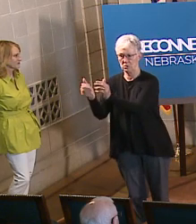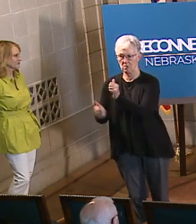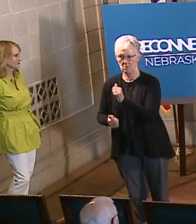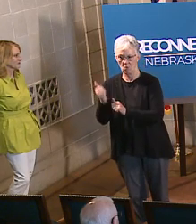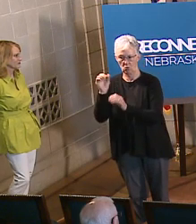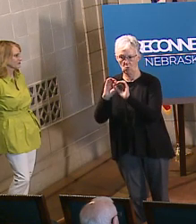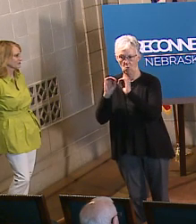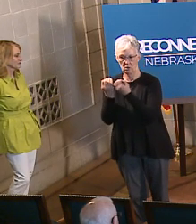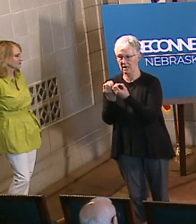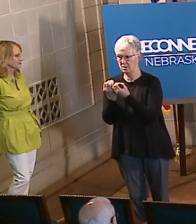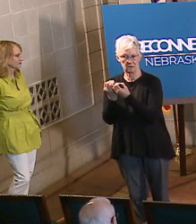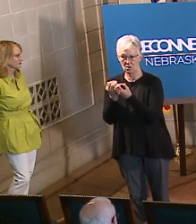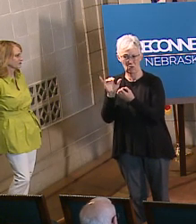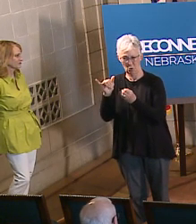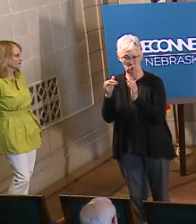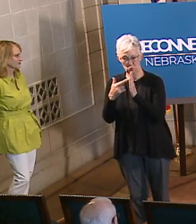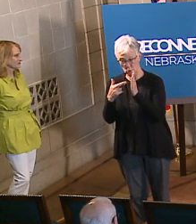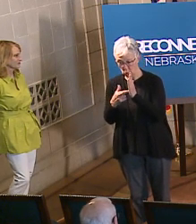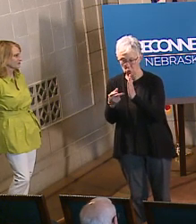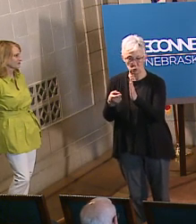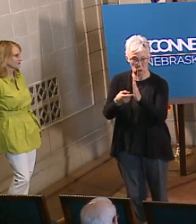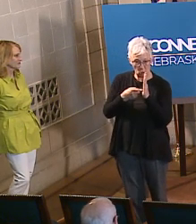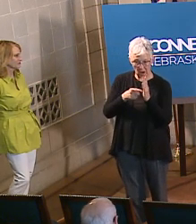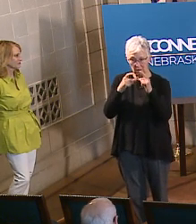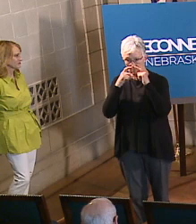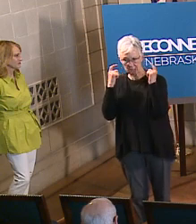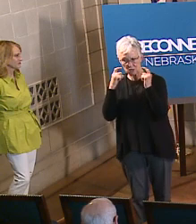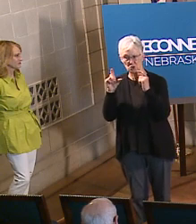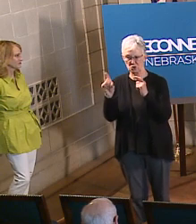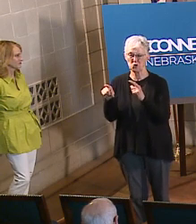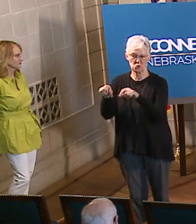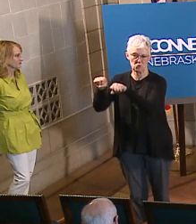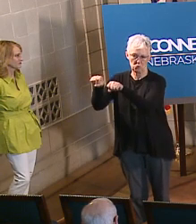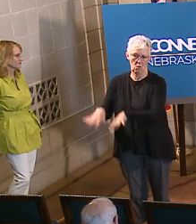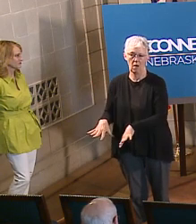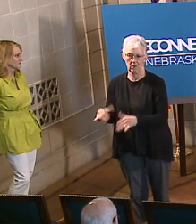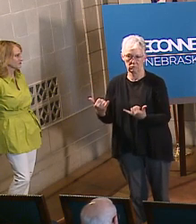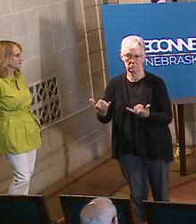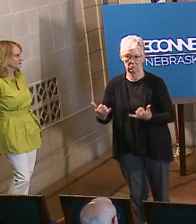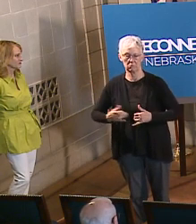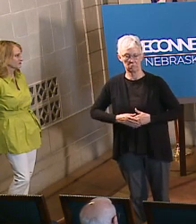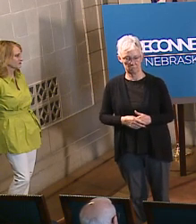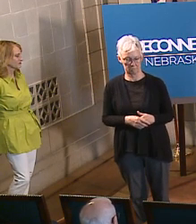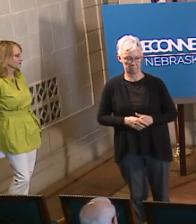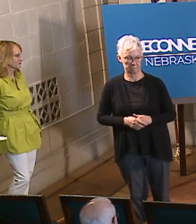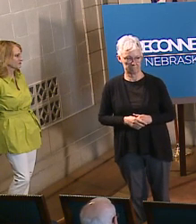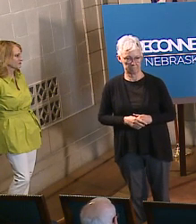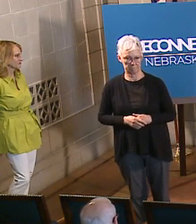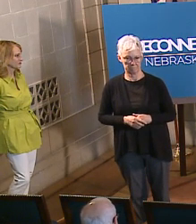THAT IS THEIR PERSONAL CHOICE. ENCOURAGING ALL ORGANIZATIONS TO